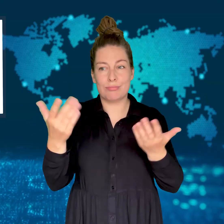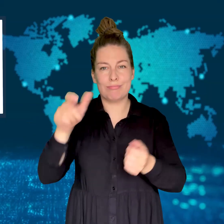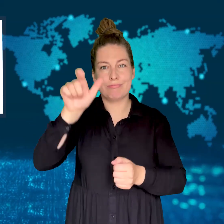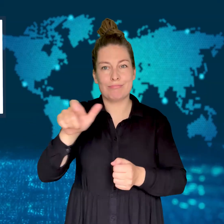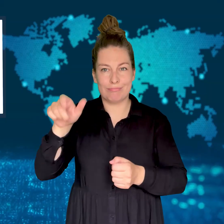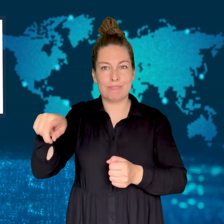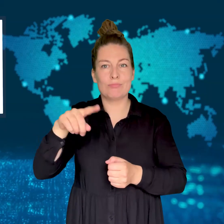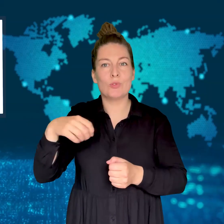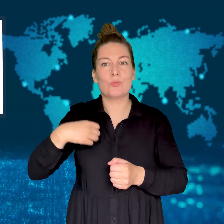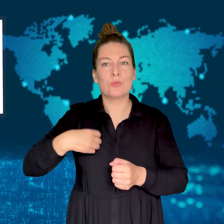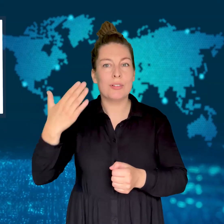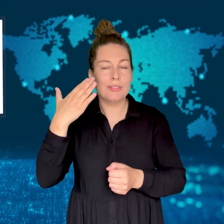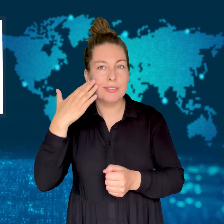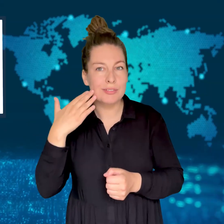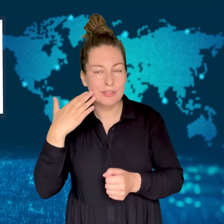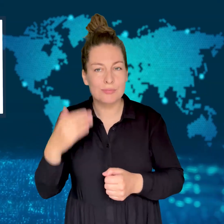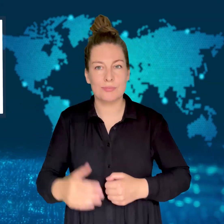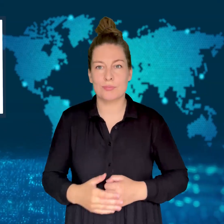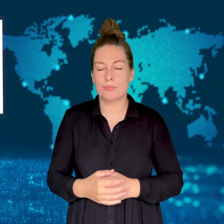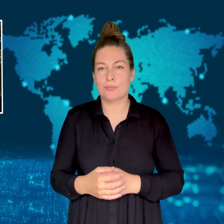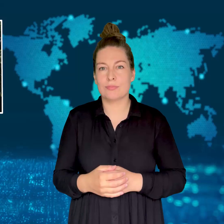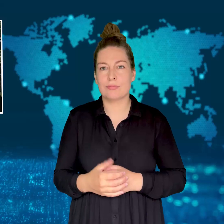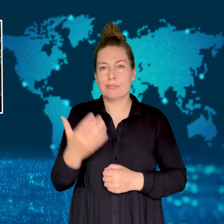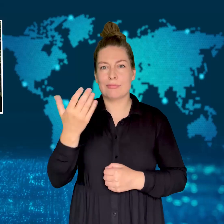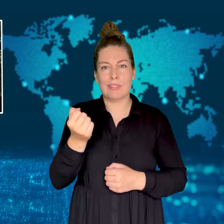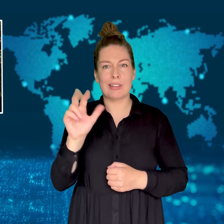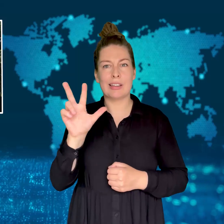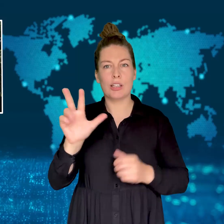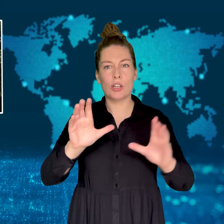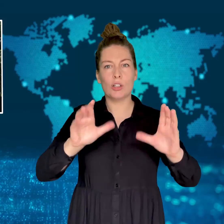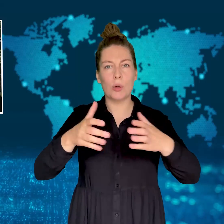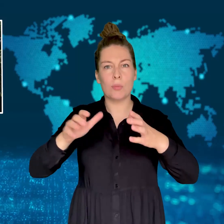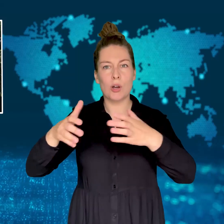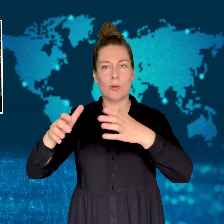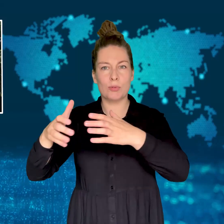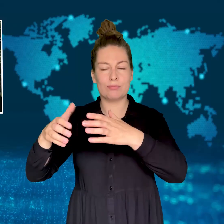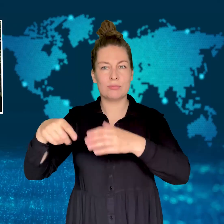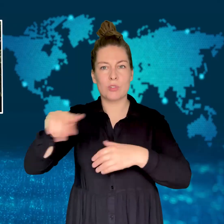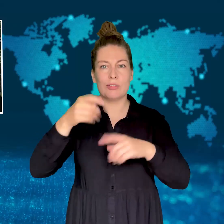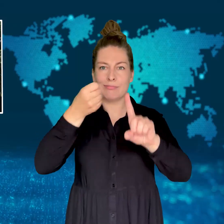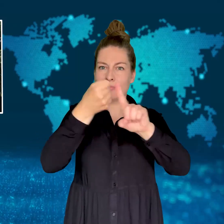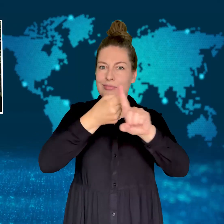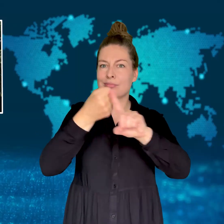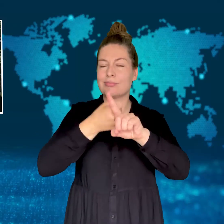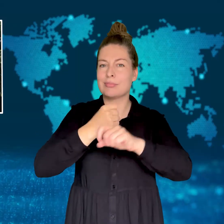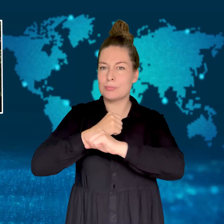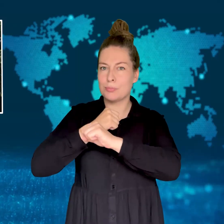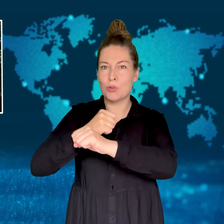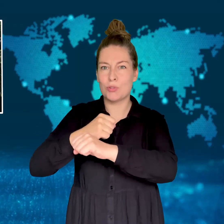the Greater Boston Latino Network, and the African Community